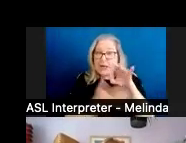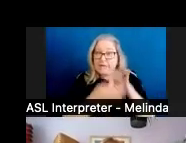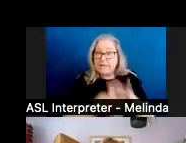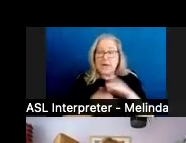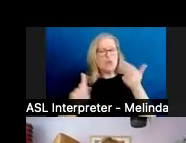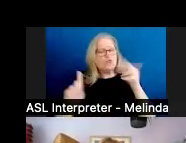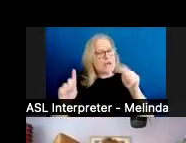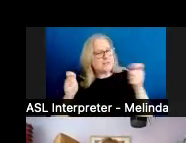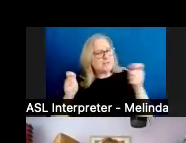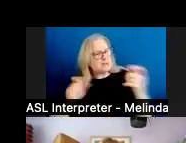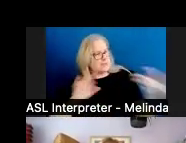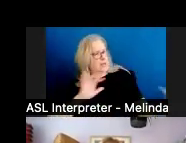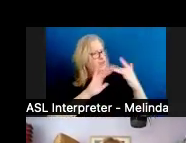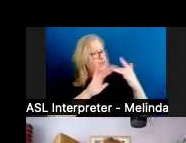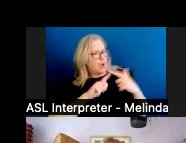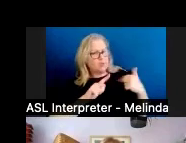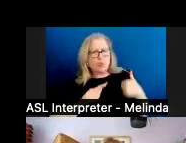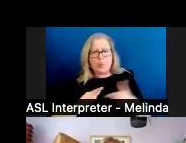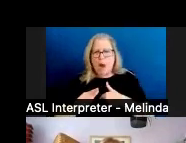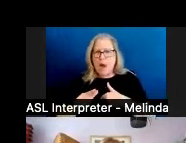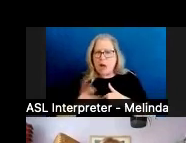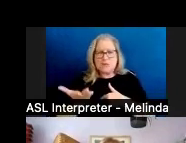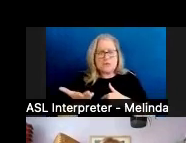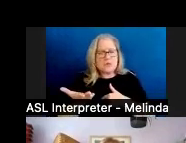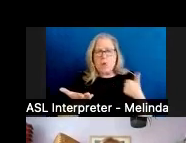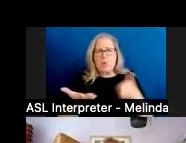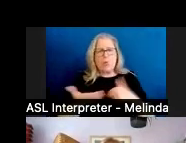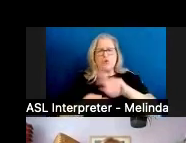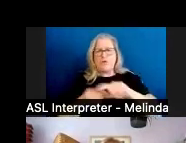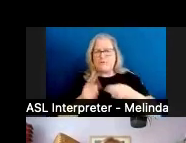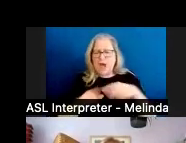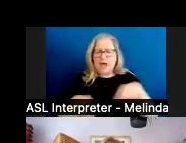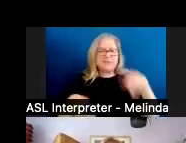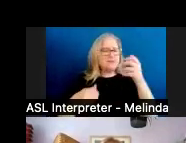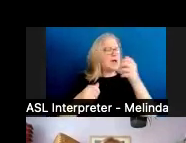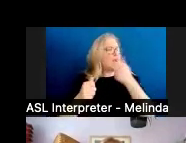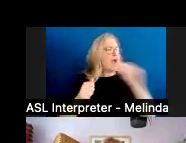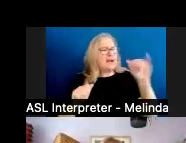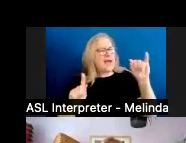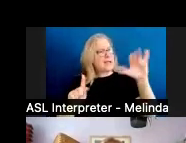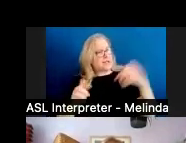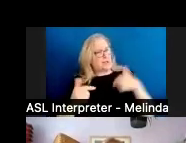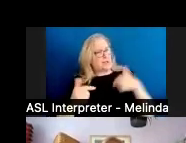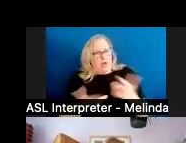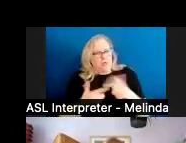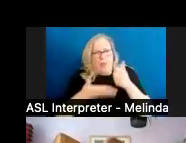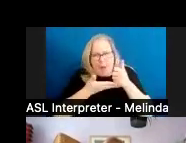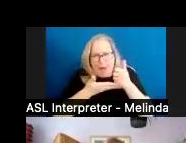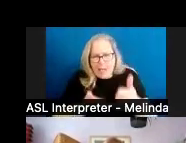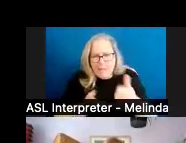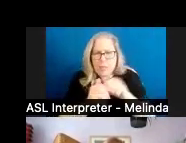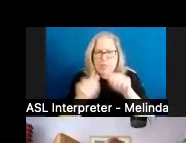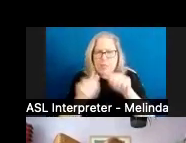Definitely reach out to us here at NCI or any ICs. We're here to help you out with those prospective applications,